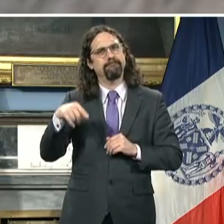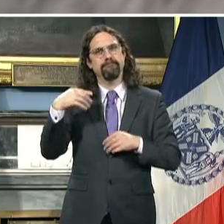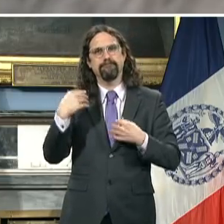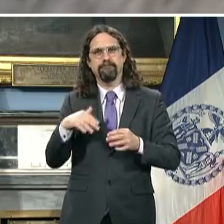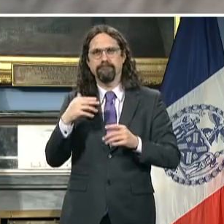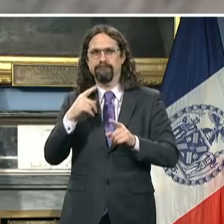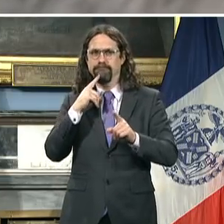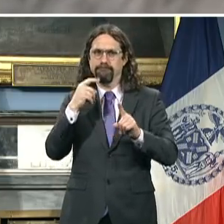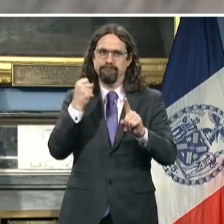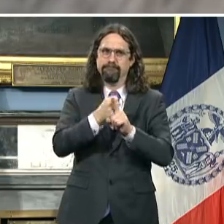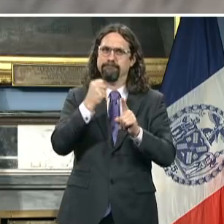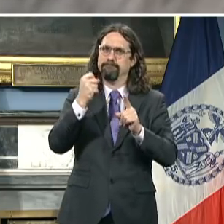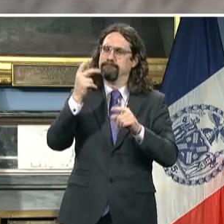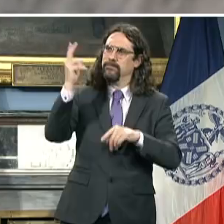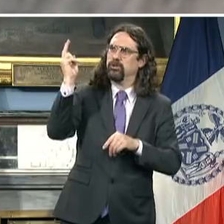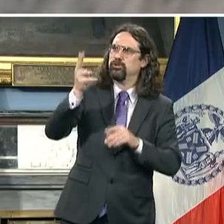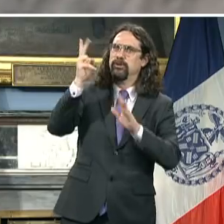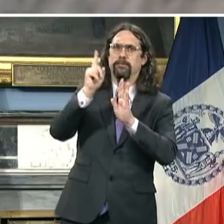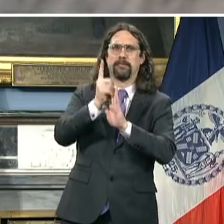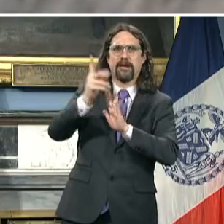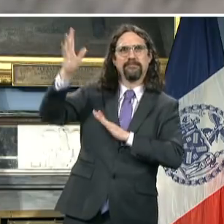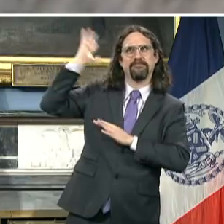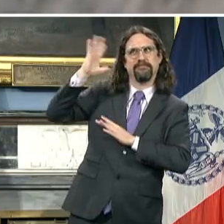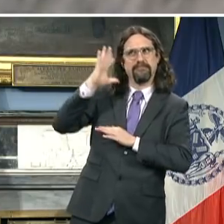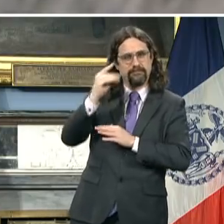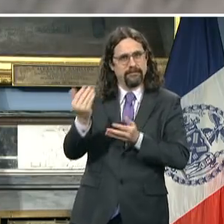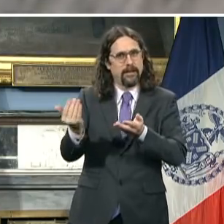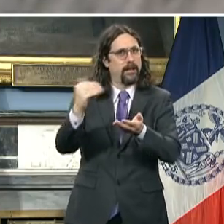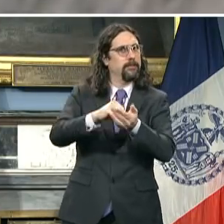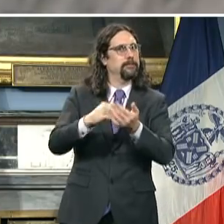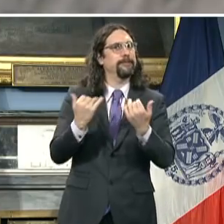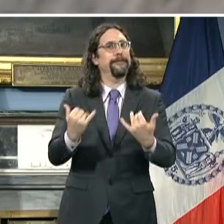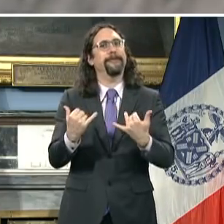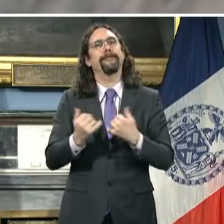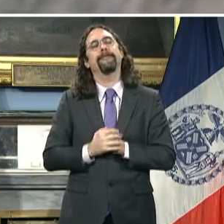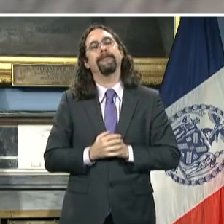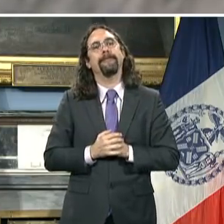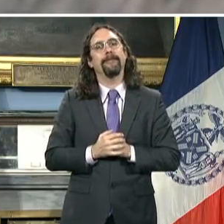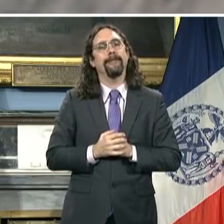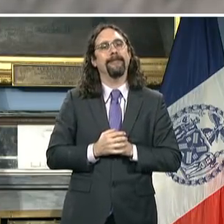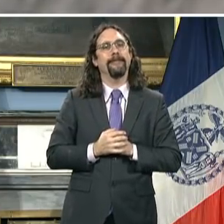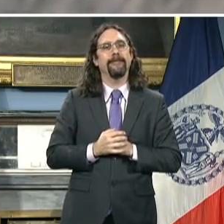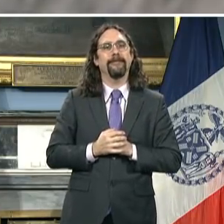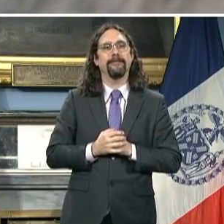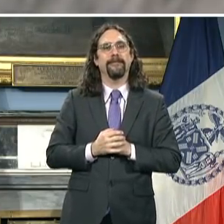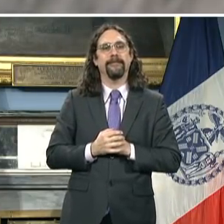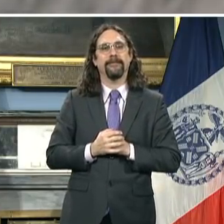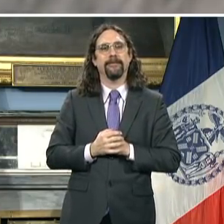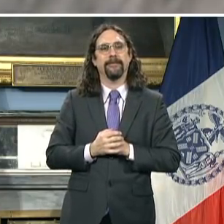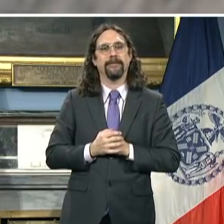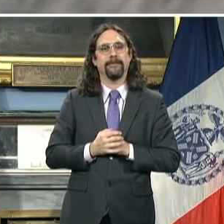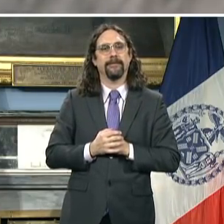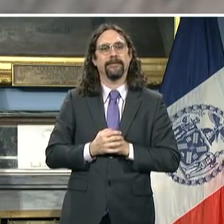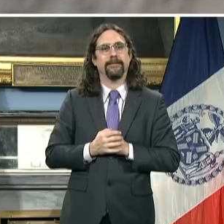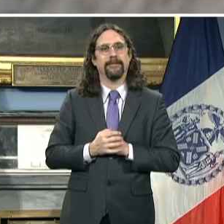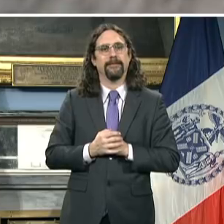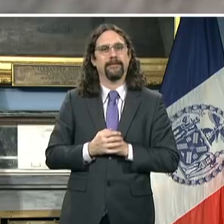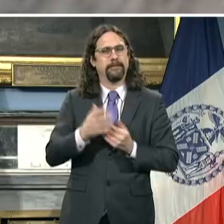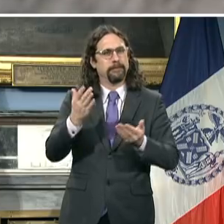SO HISTORY HAS COME AROUND IN A VERY, VERY POWERF WULAY. AND I'LL REMIND EVERYON, EALO T OF US HARED STORIES, MAYBE